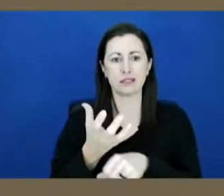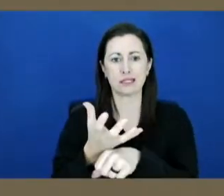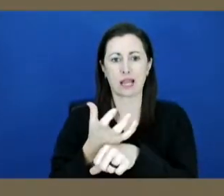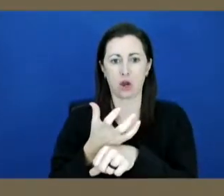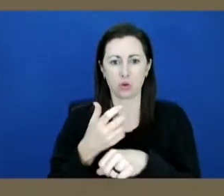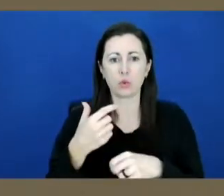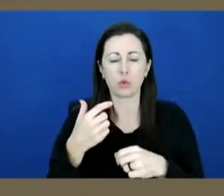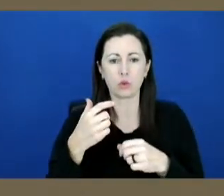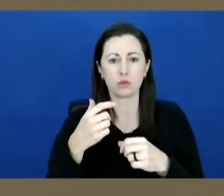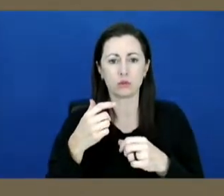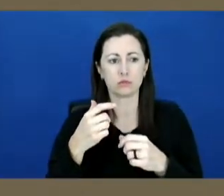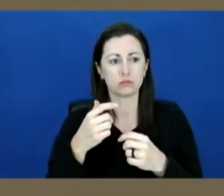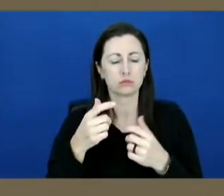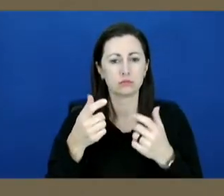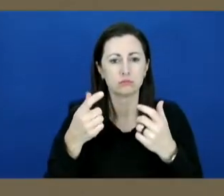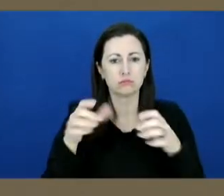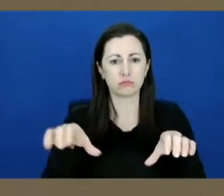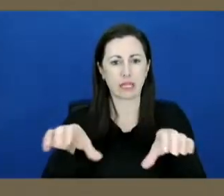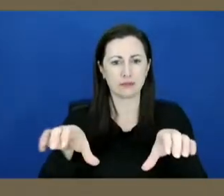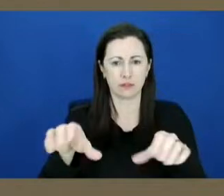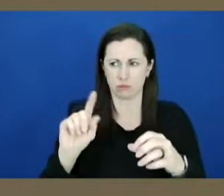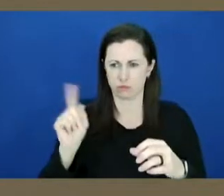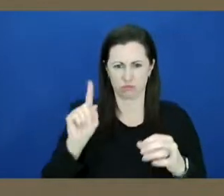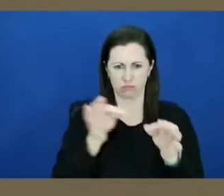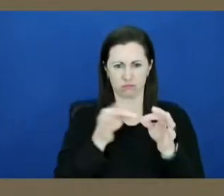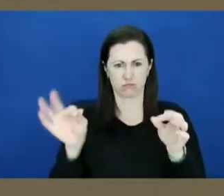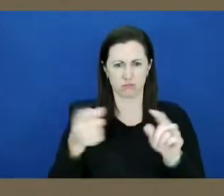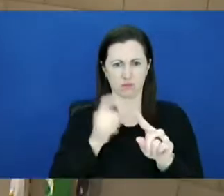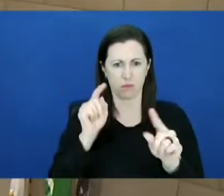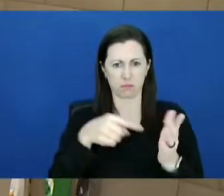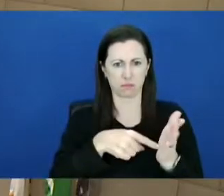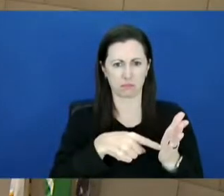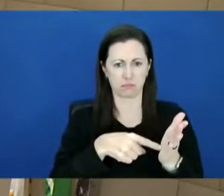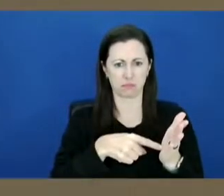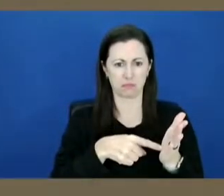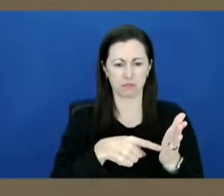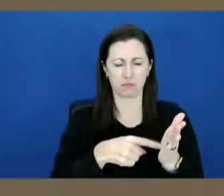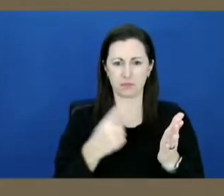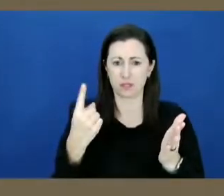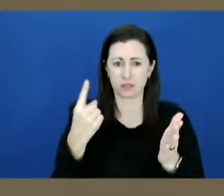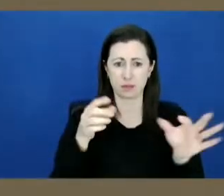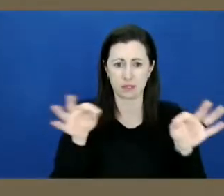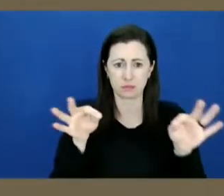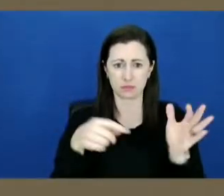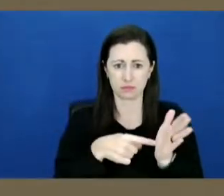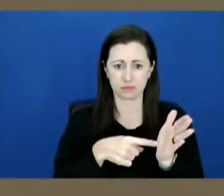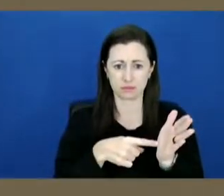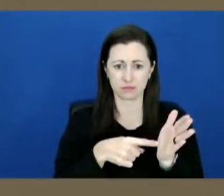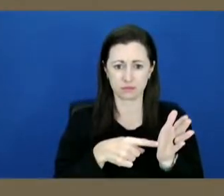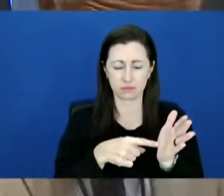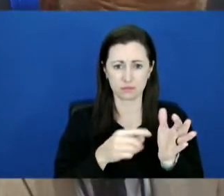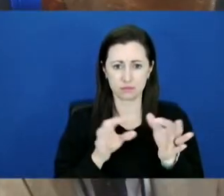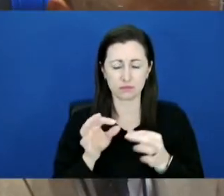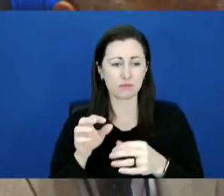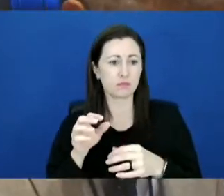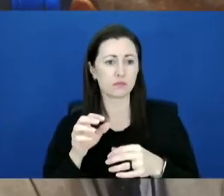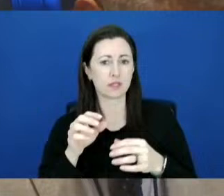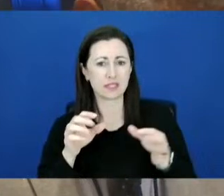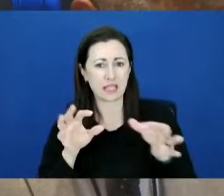DESIRABLE UNDERTAKING. LIKE, WHERE'S THIS LANGUAGE